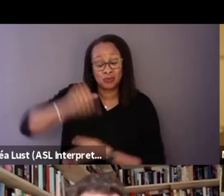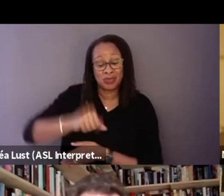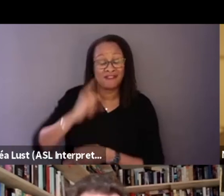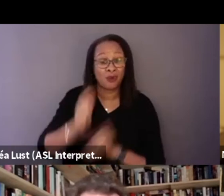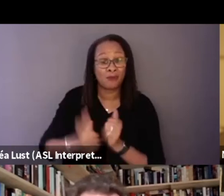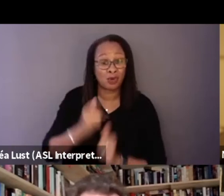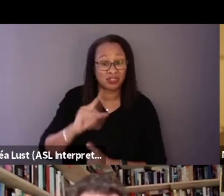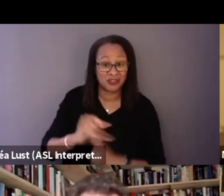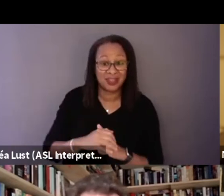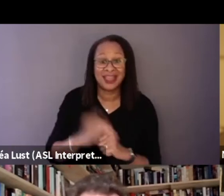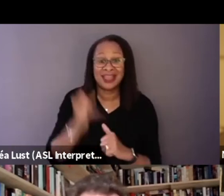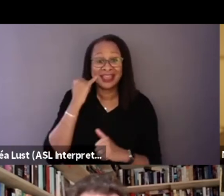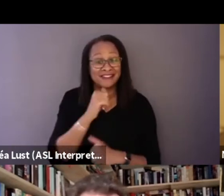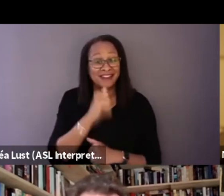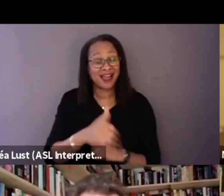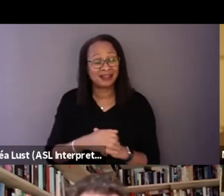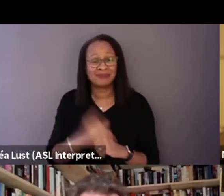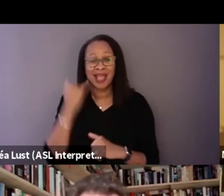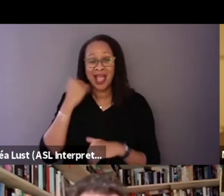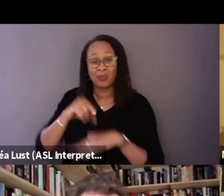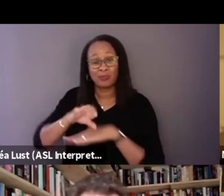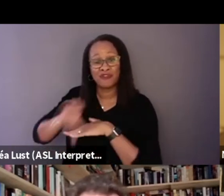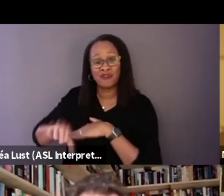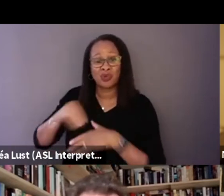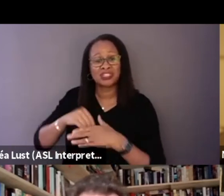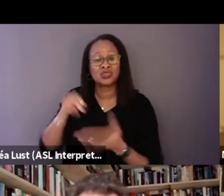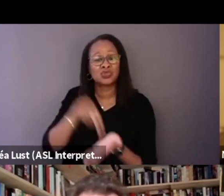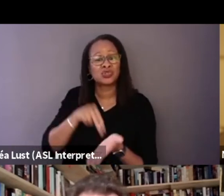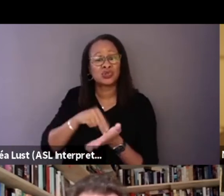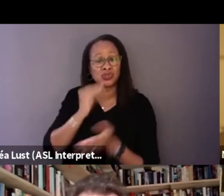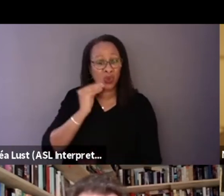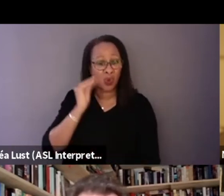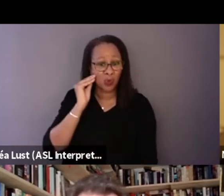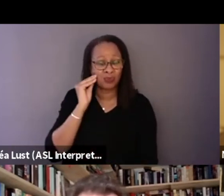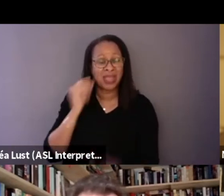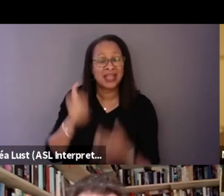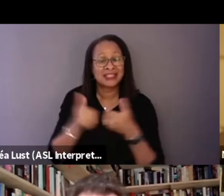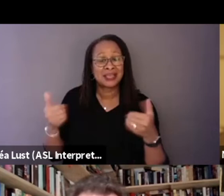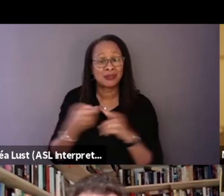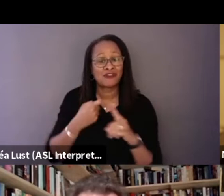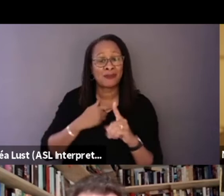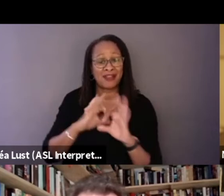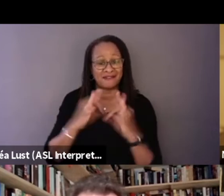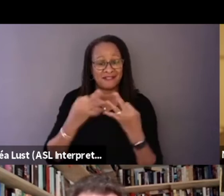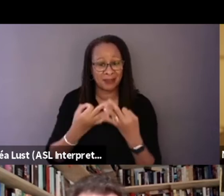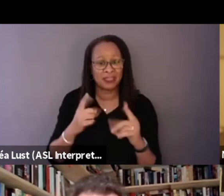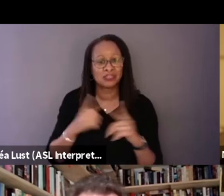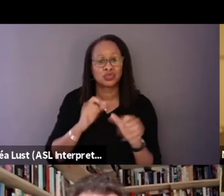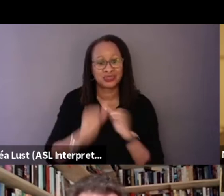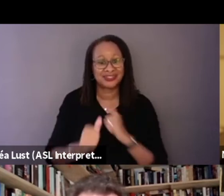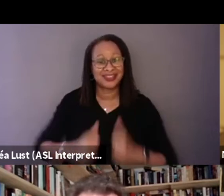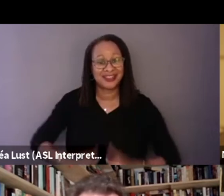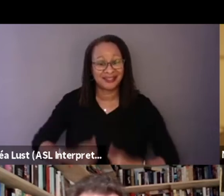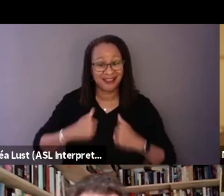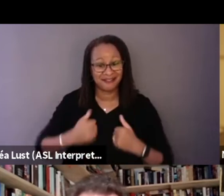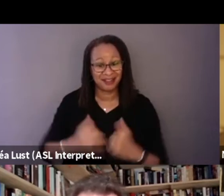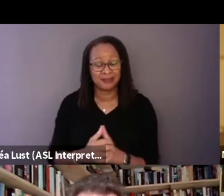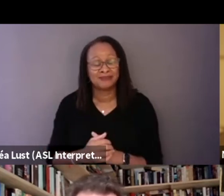Otherwise, I would be forced into a nursing home, separated from my family in order to stay alive. To be honest,